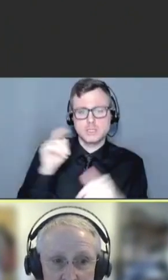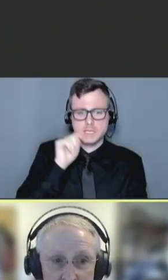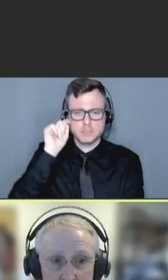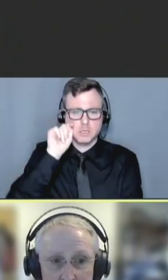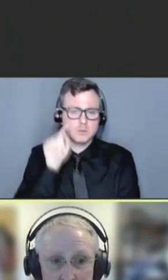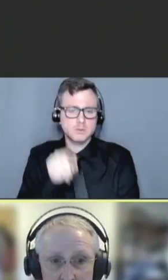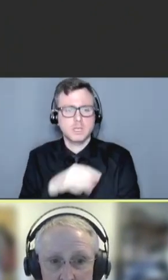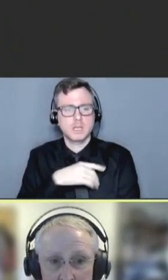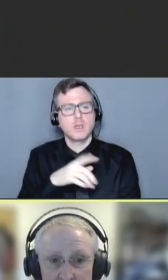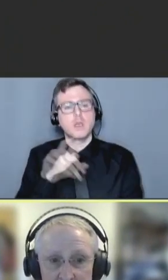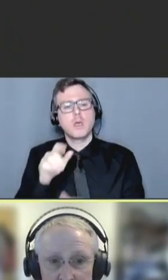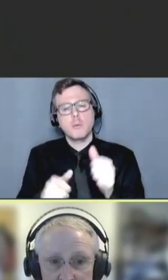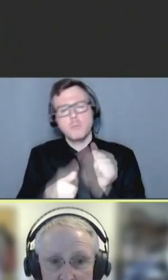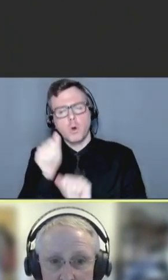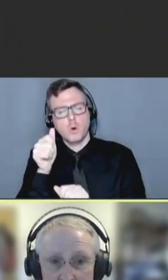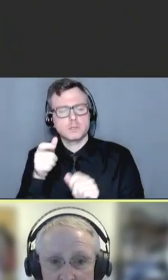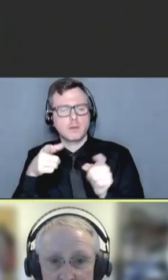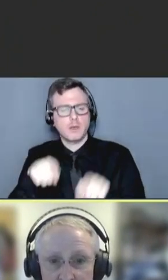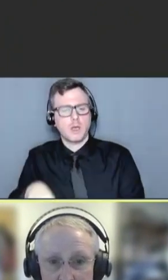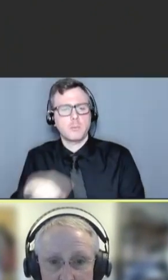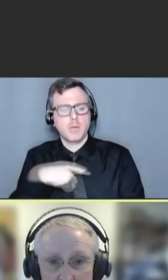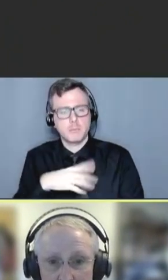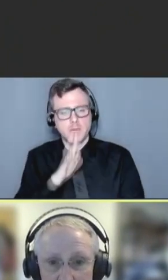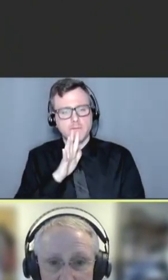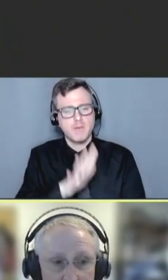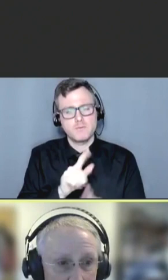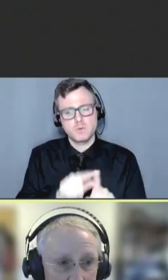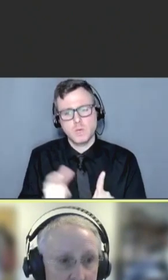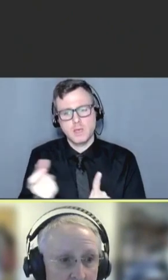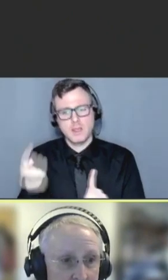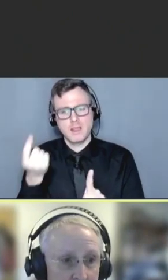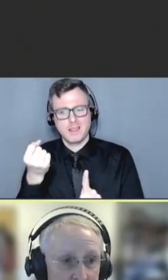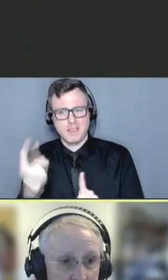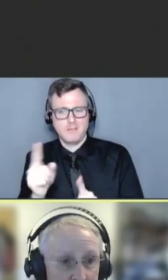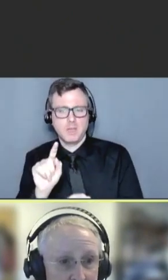signal for myocarditis in children ages 5 to 11 following the first booster.